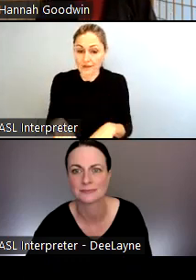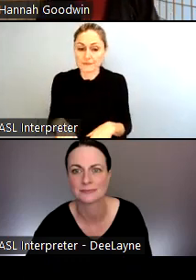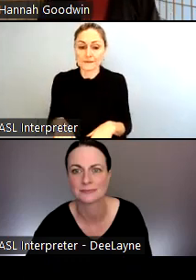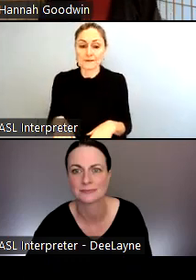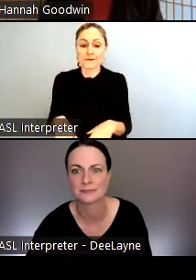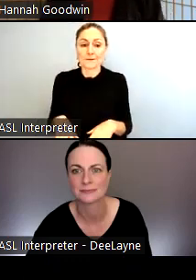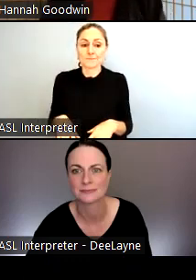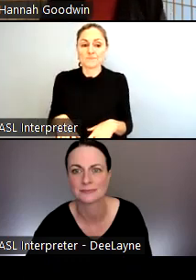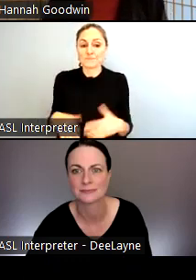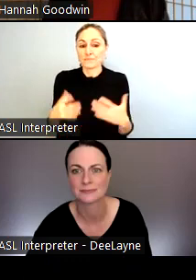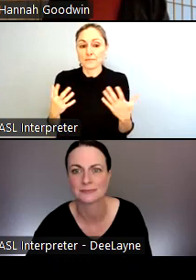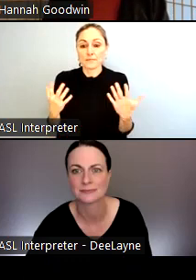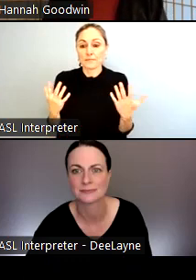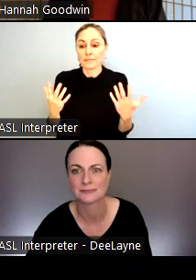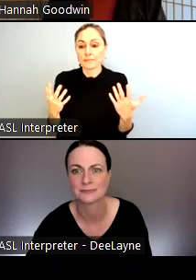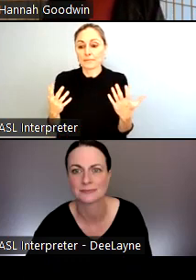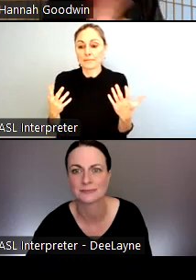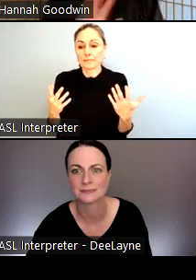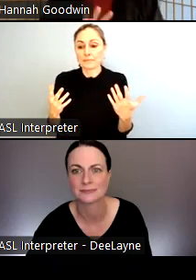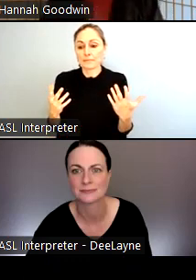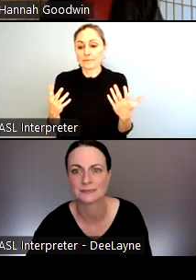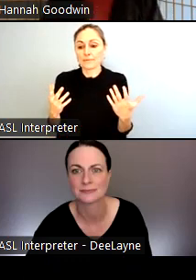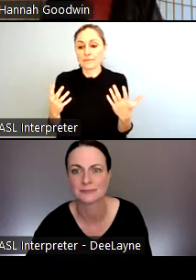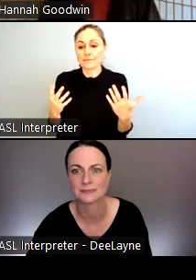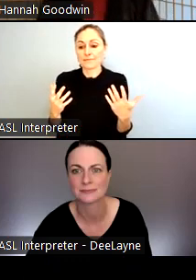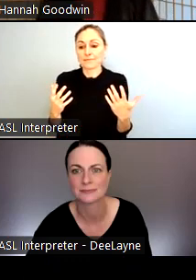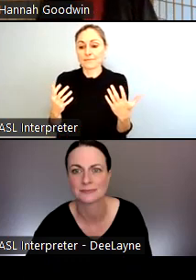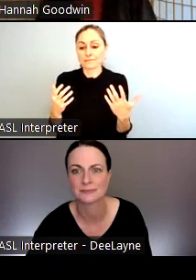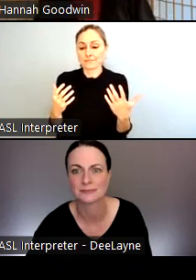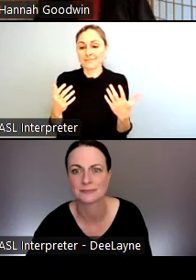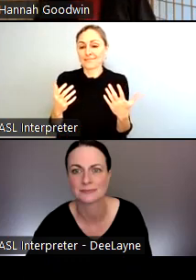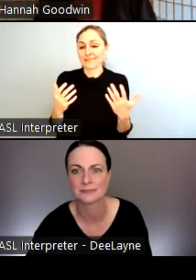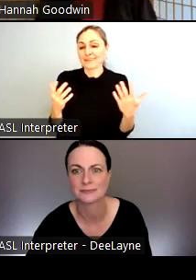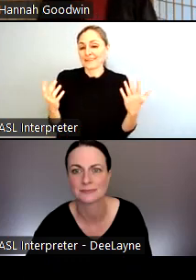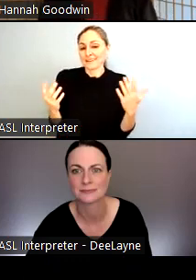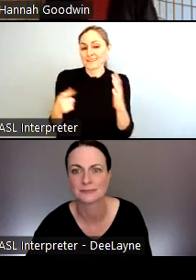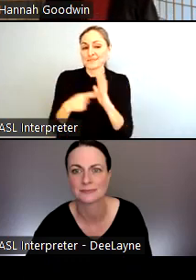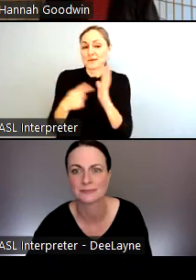And of course, as with everything, sometimes, there are exceptions,